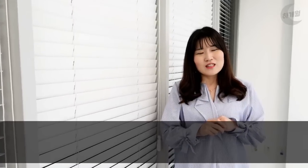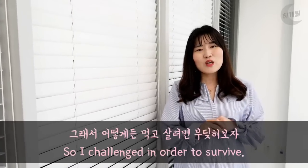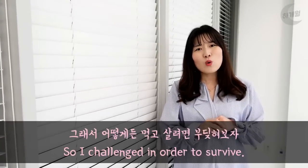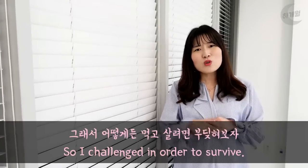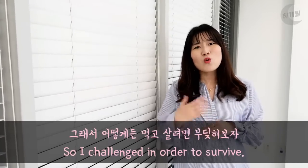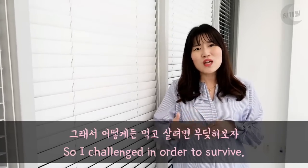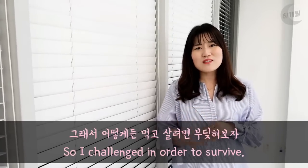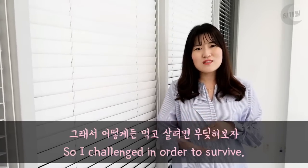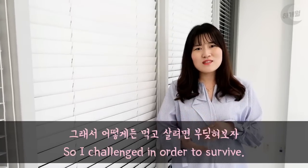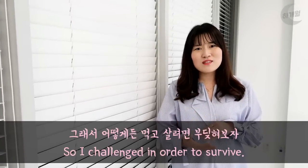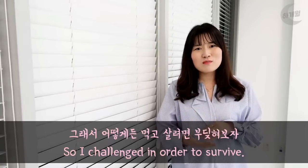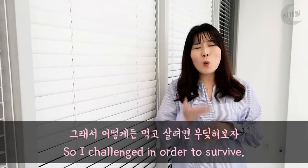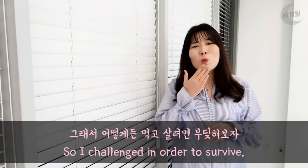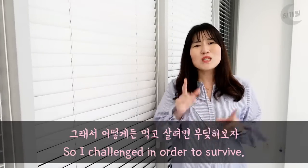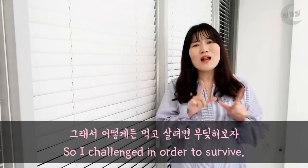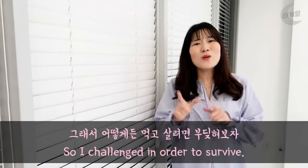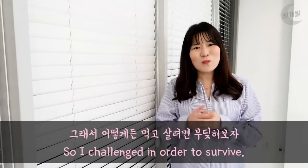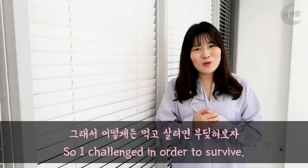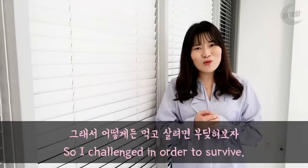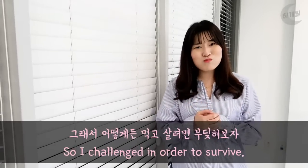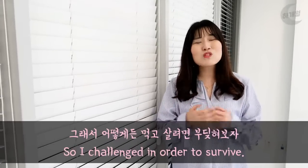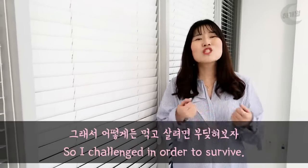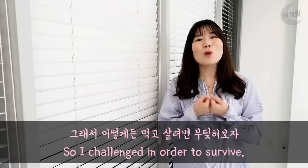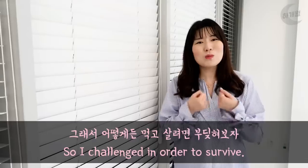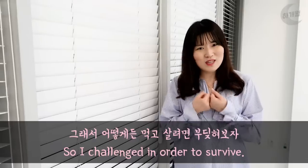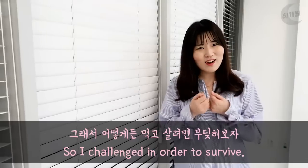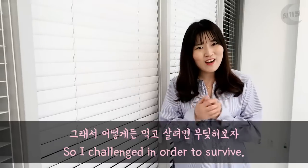So I challenged in order to survive.